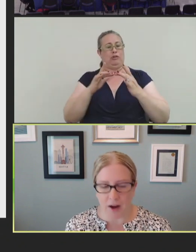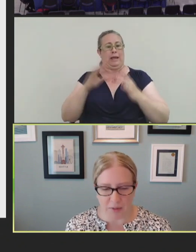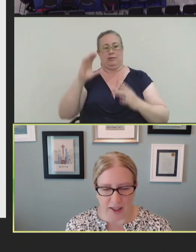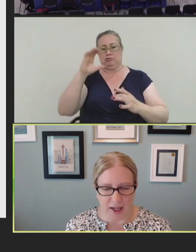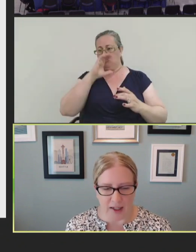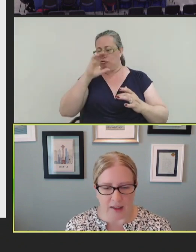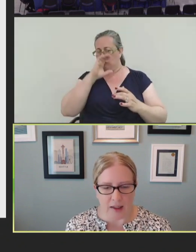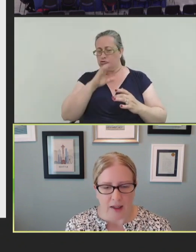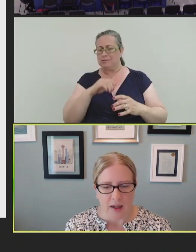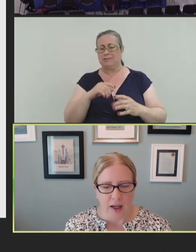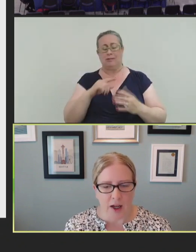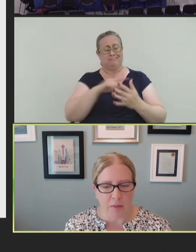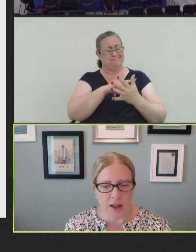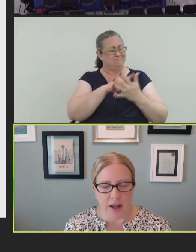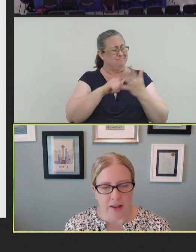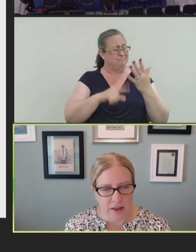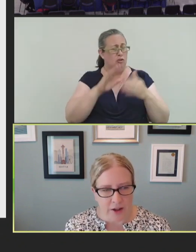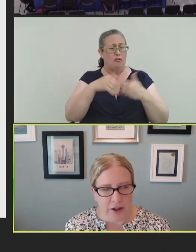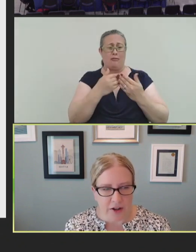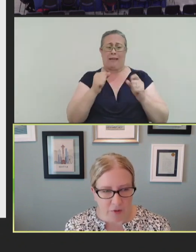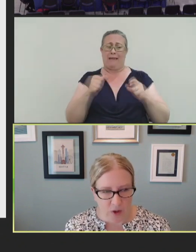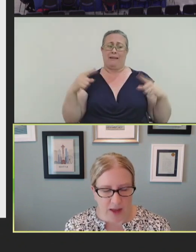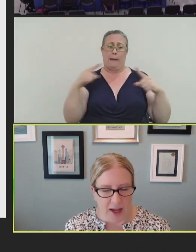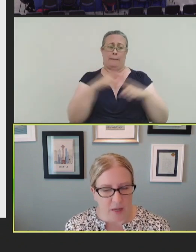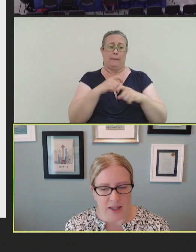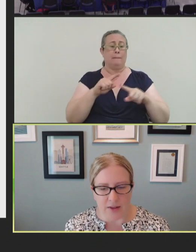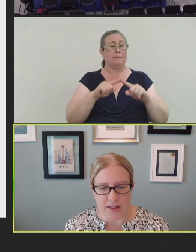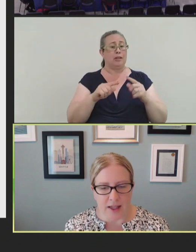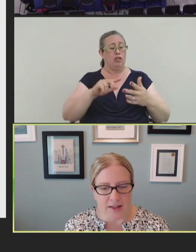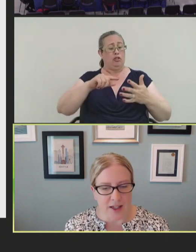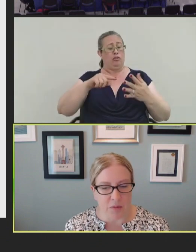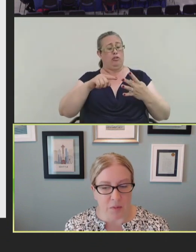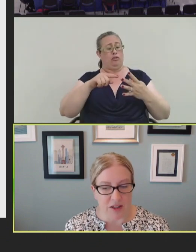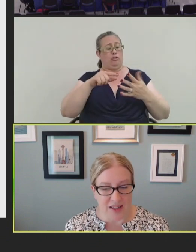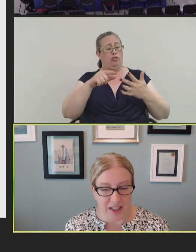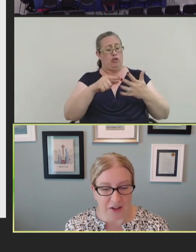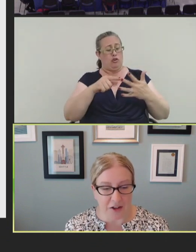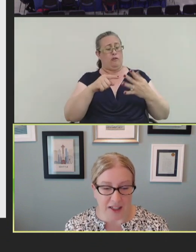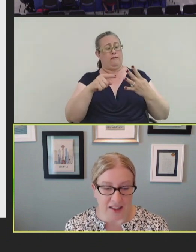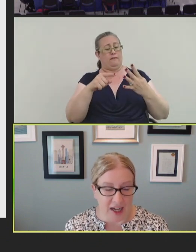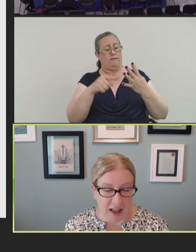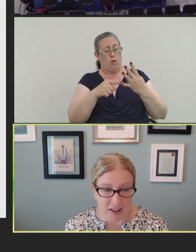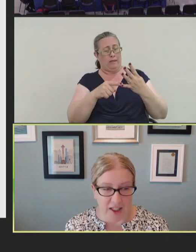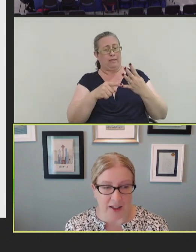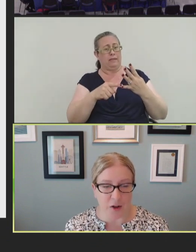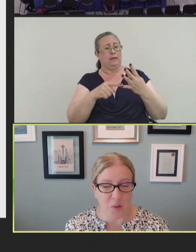complicated. The third and fourth items on this list can be particularly challenging,